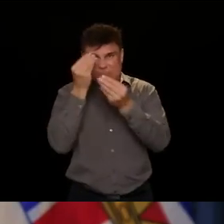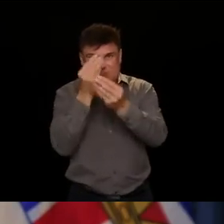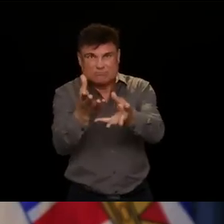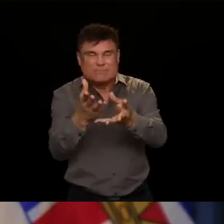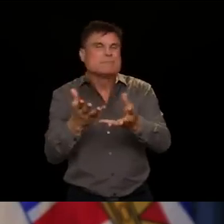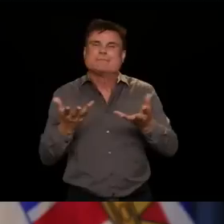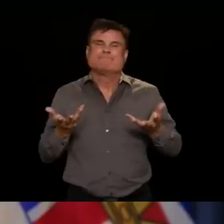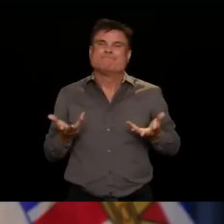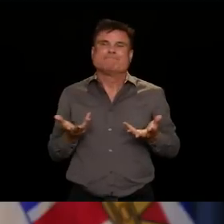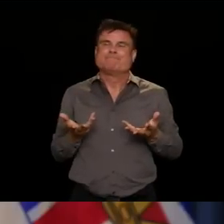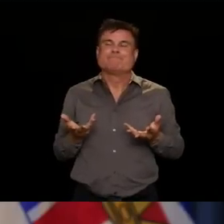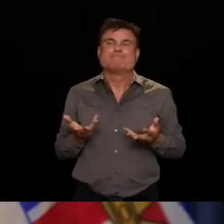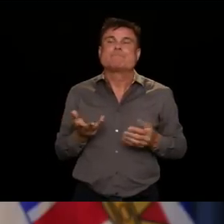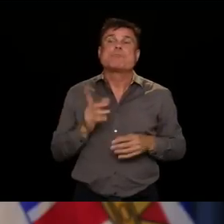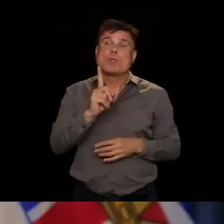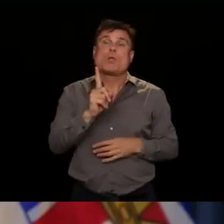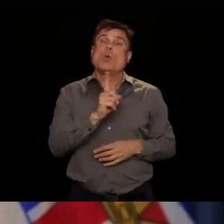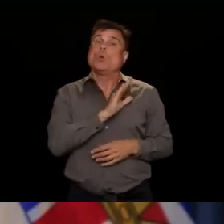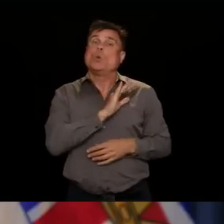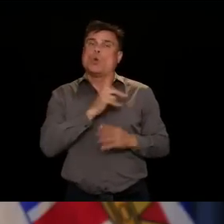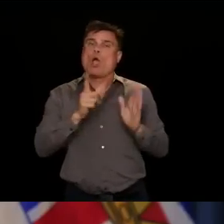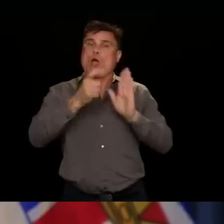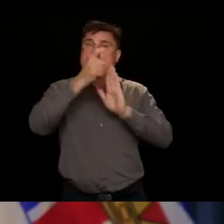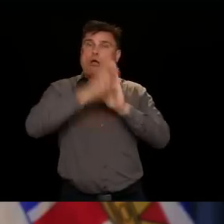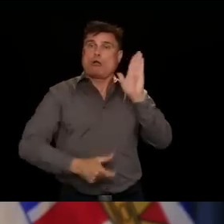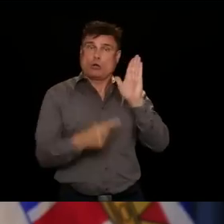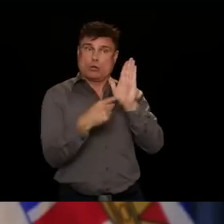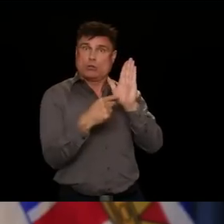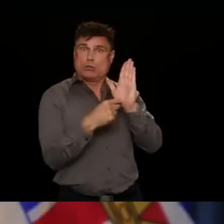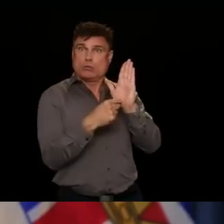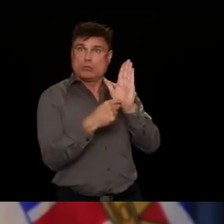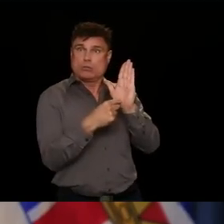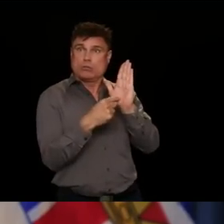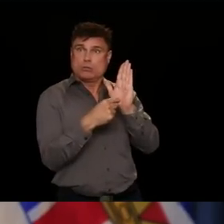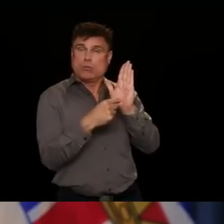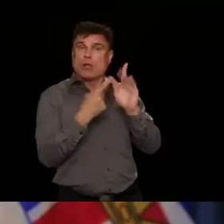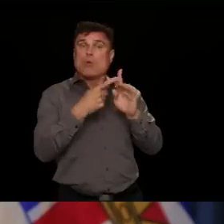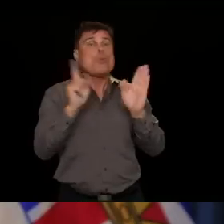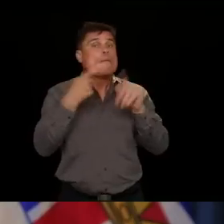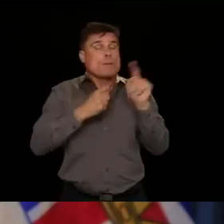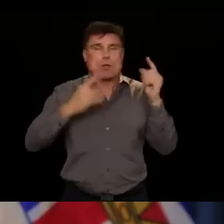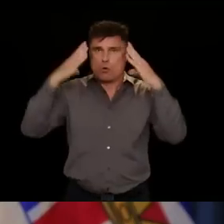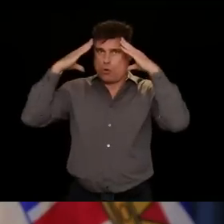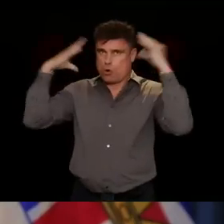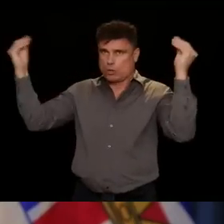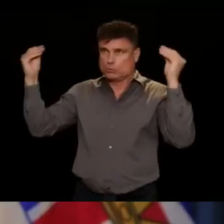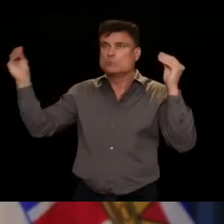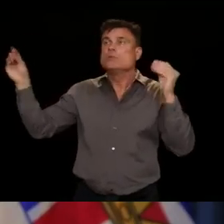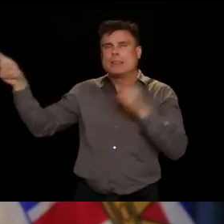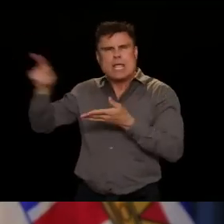This is a very challenging thing and I was hoping to present data today but we are still working on it.